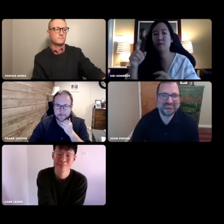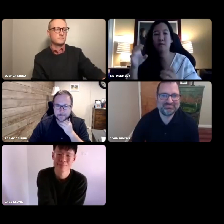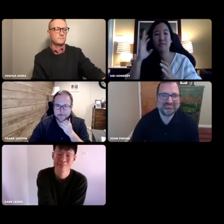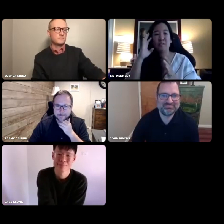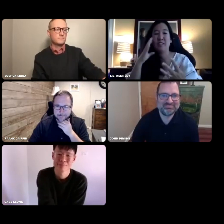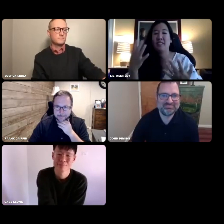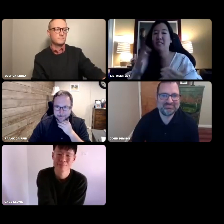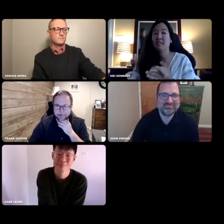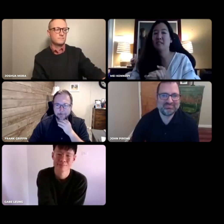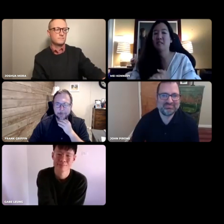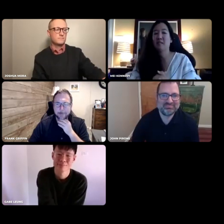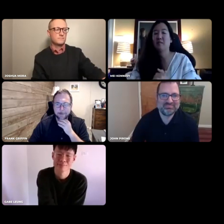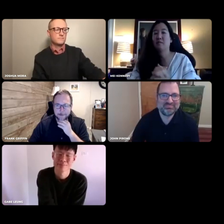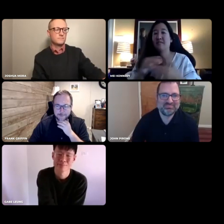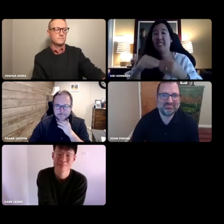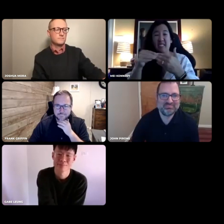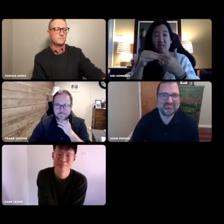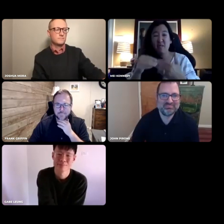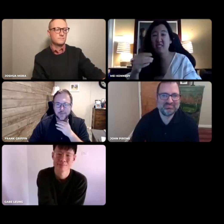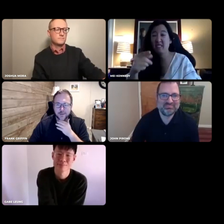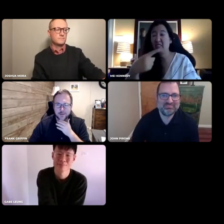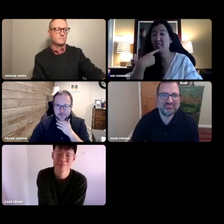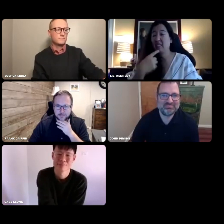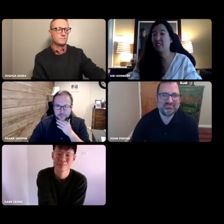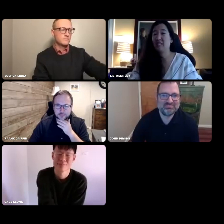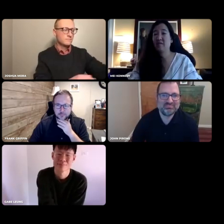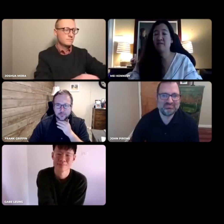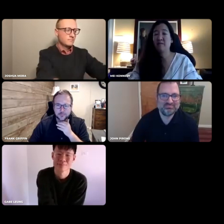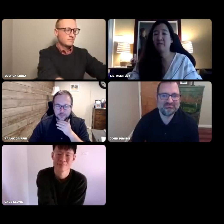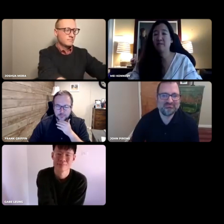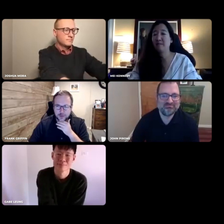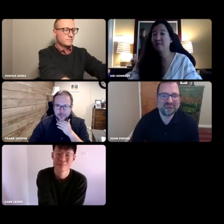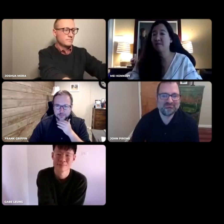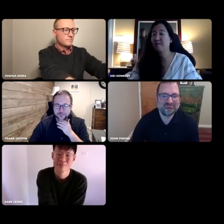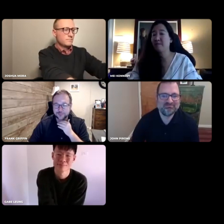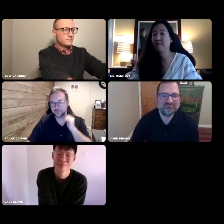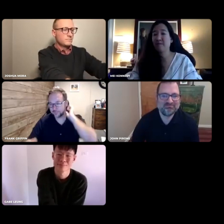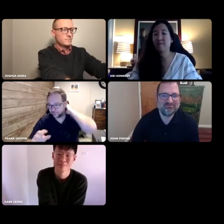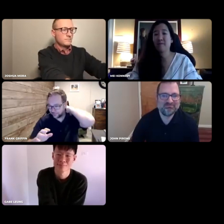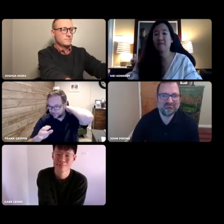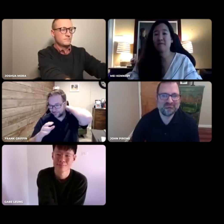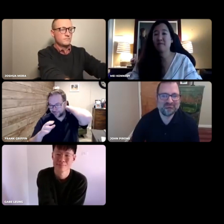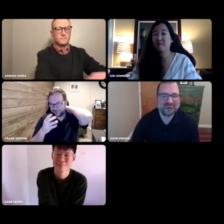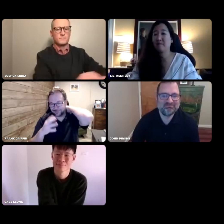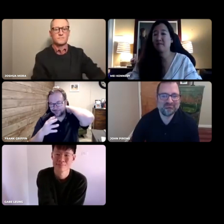You have to take the time to do more for them. It requires flexibility.